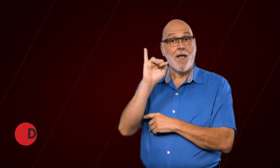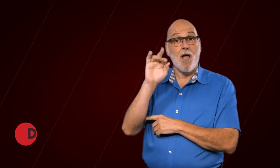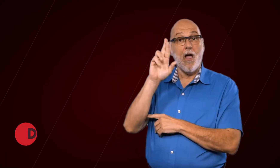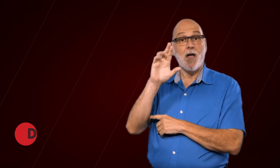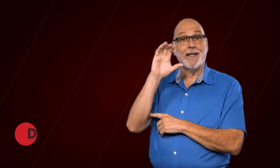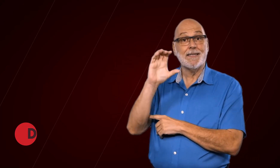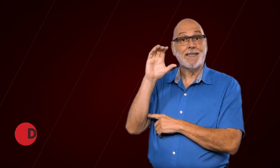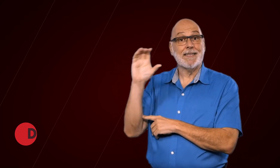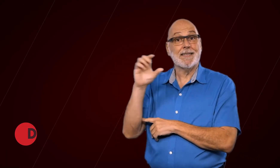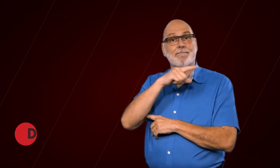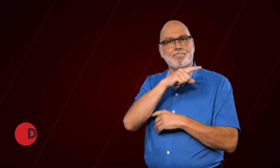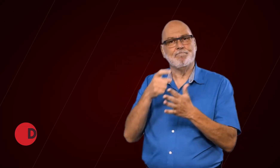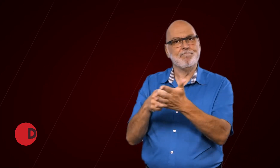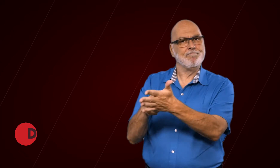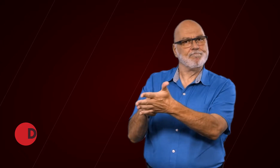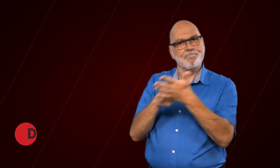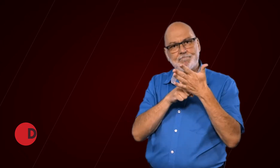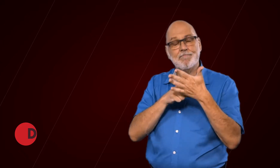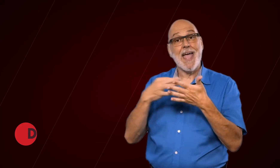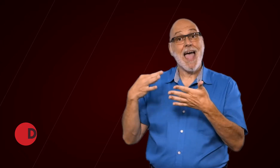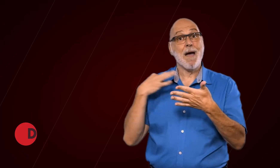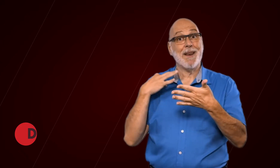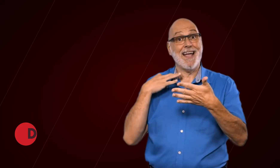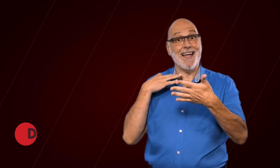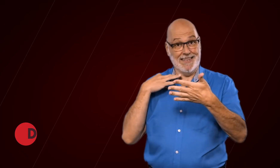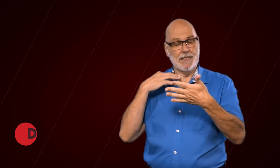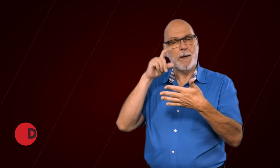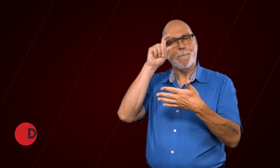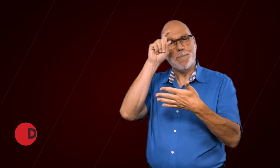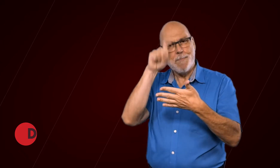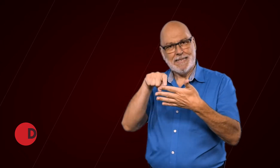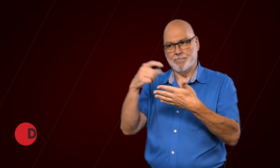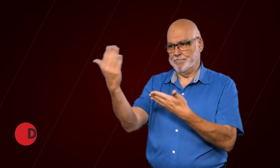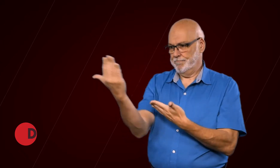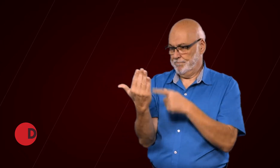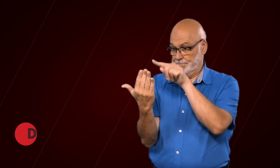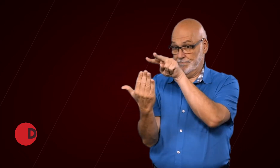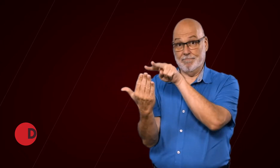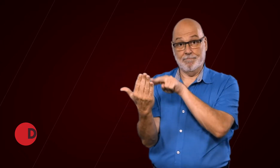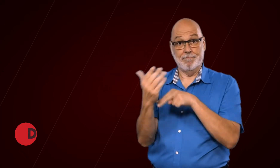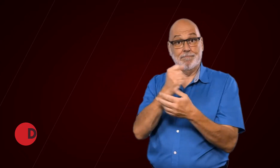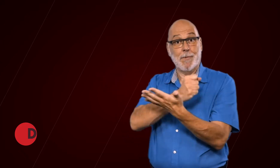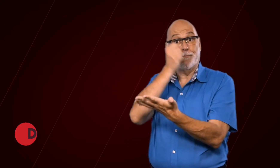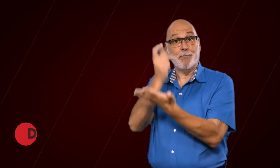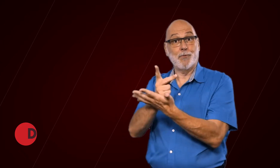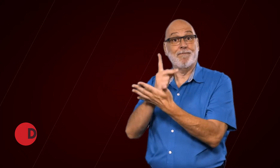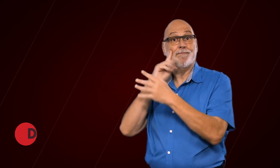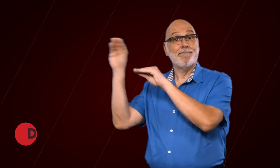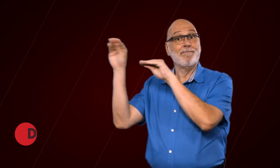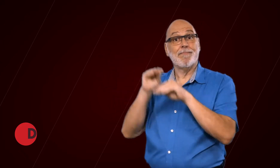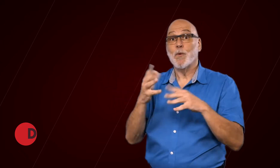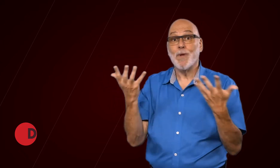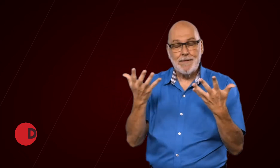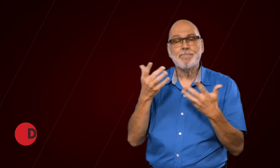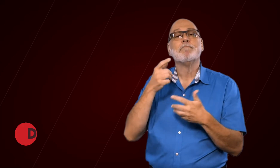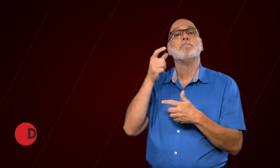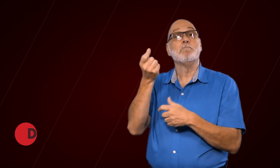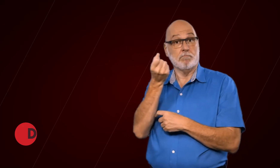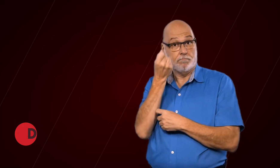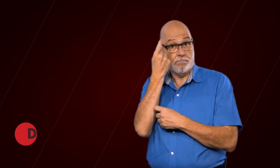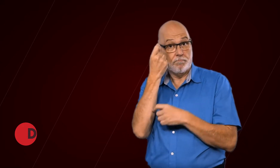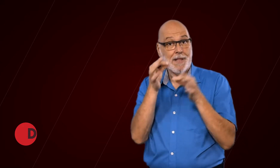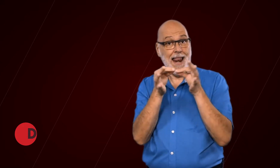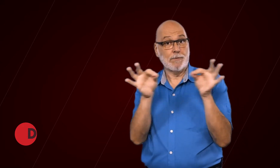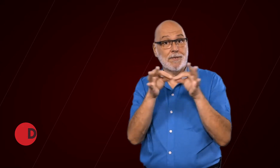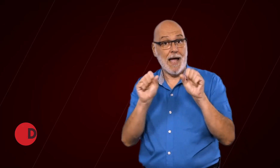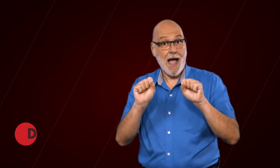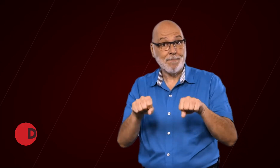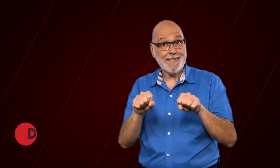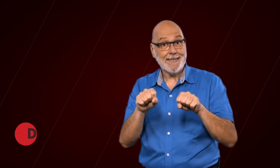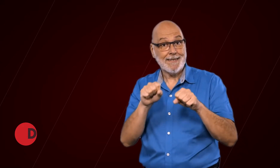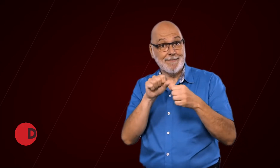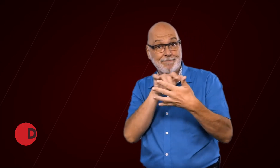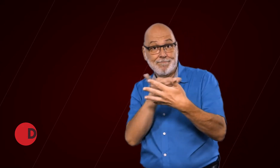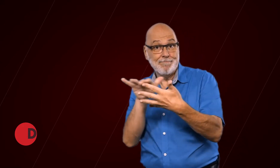Then there was IRCC's requirement that "applicants must provide "proof of language